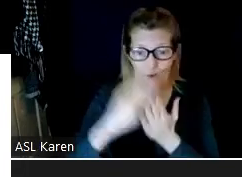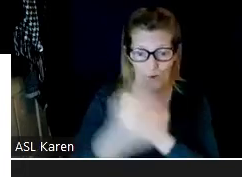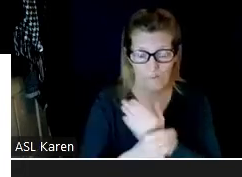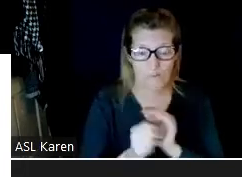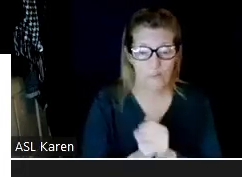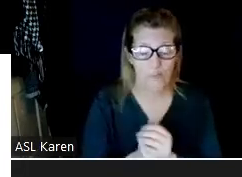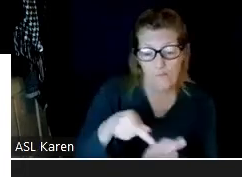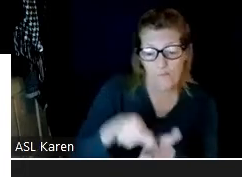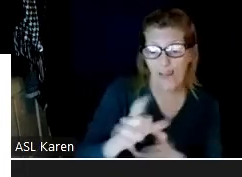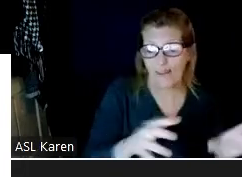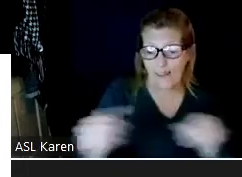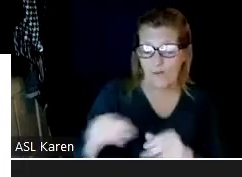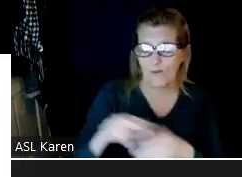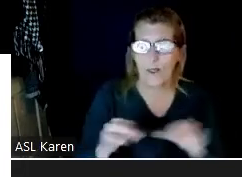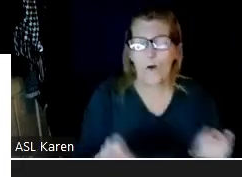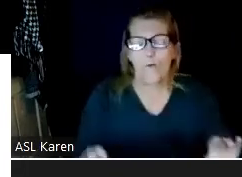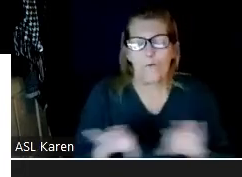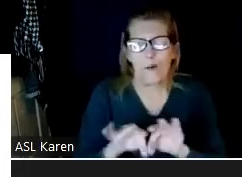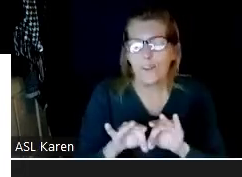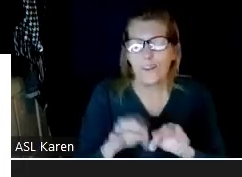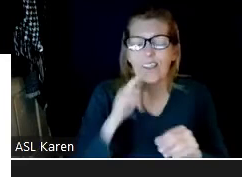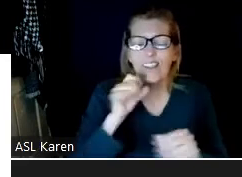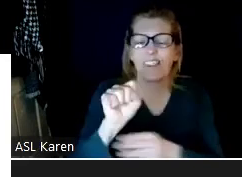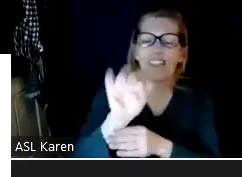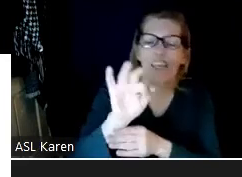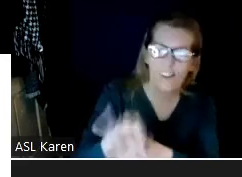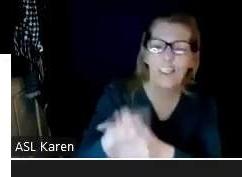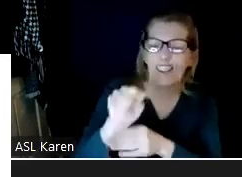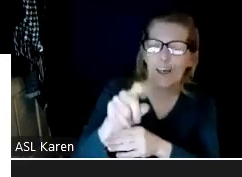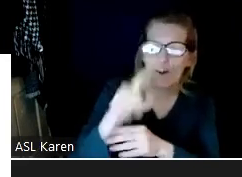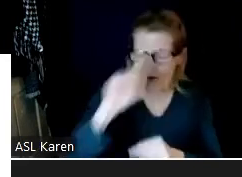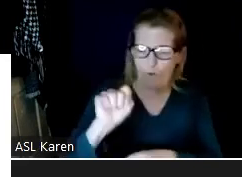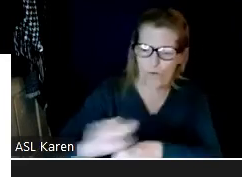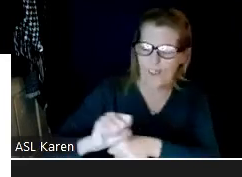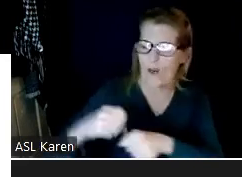leave provides an important and vital safety net for working Oregonians who needs the time